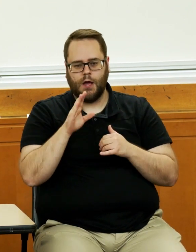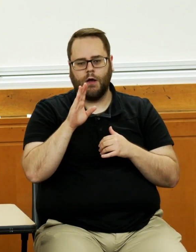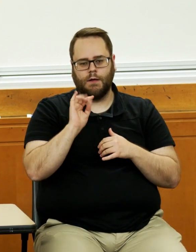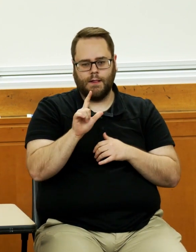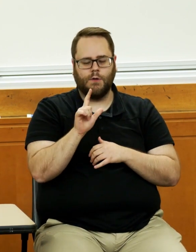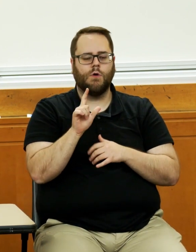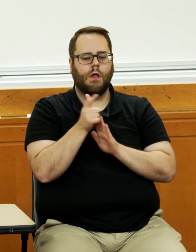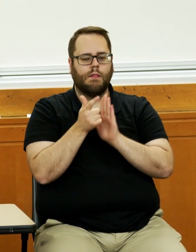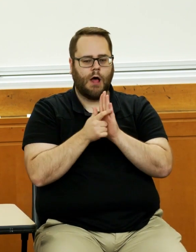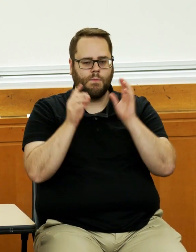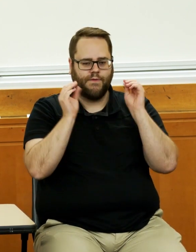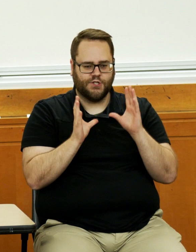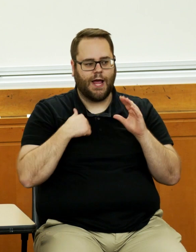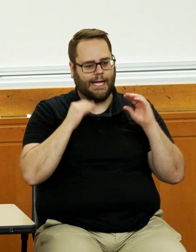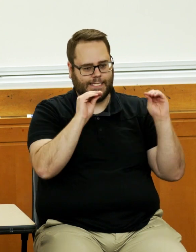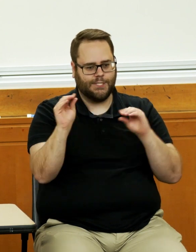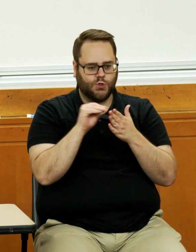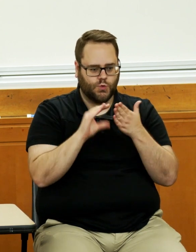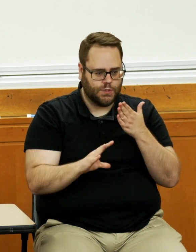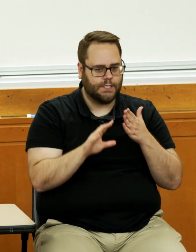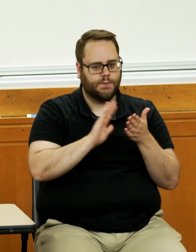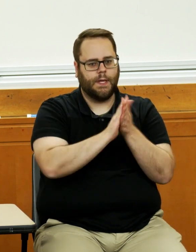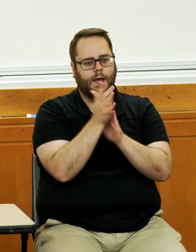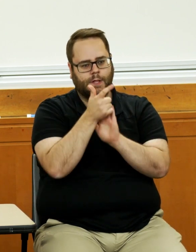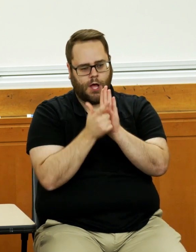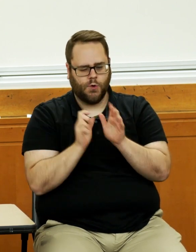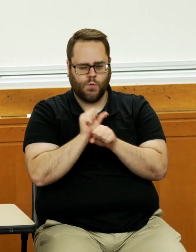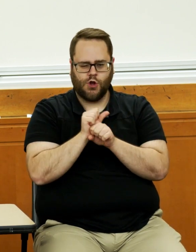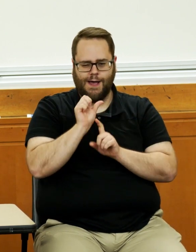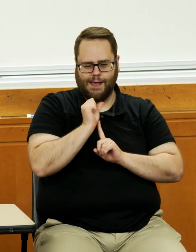who teaches other students to be attorneys by working on cases, might be categorized